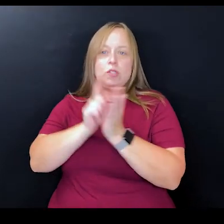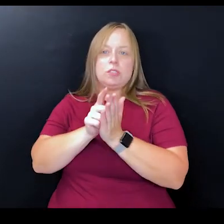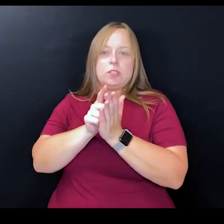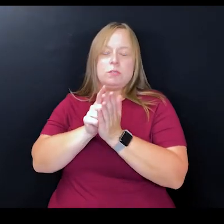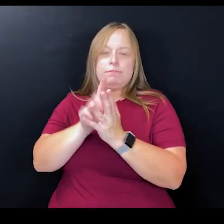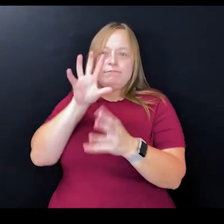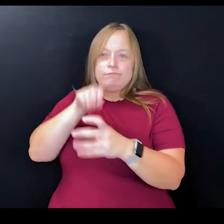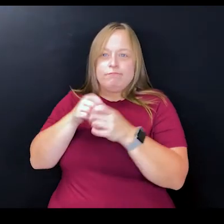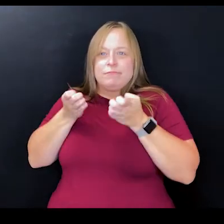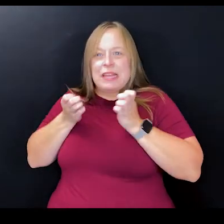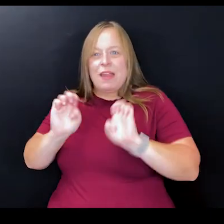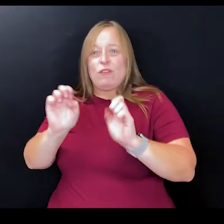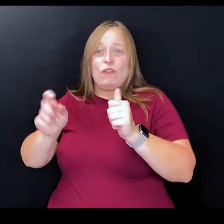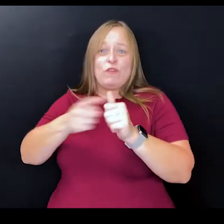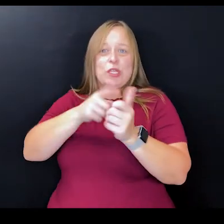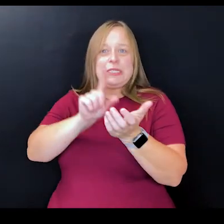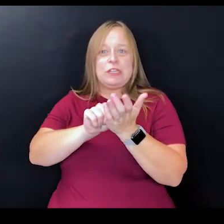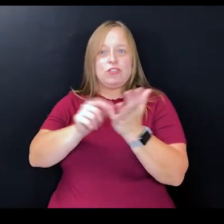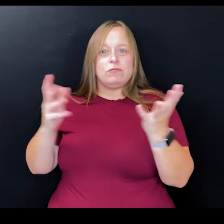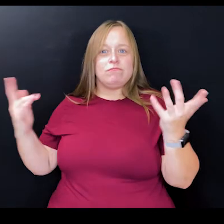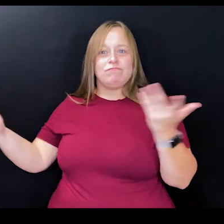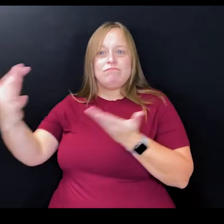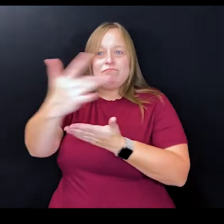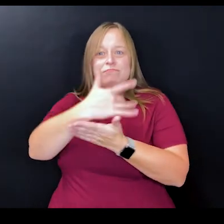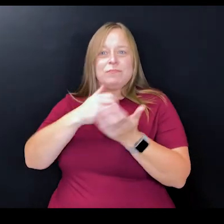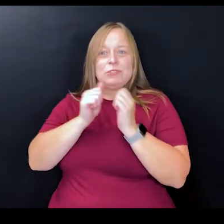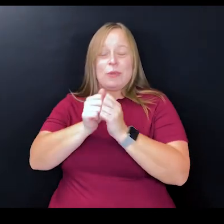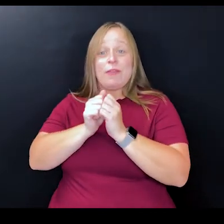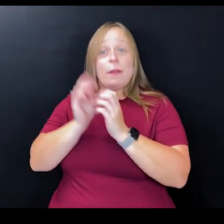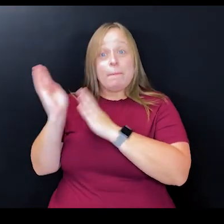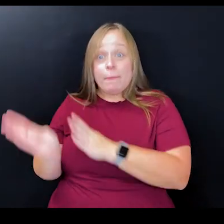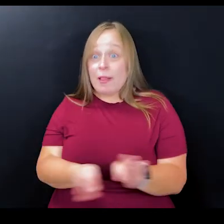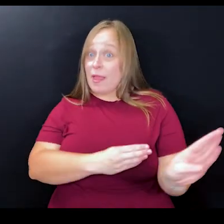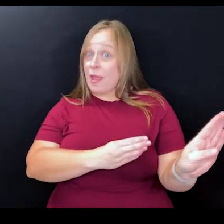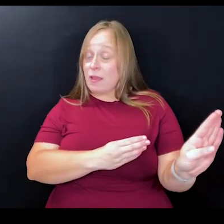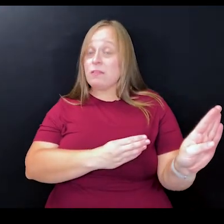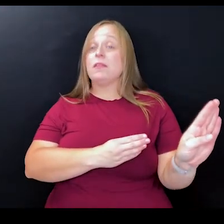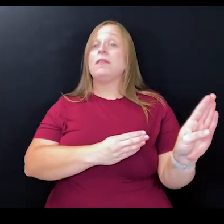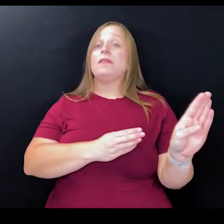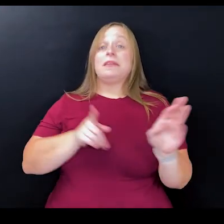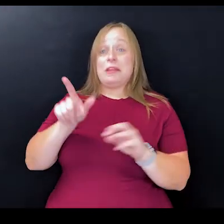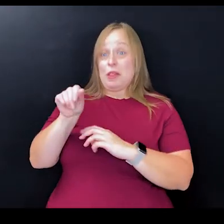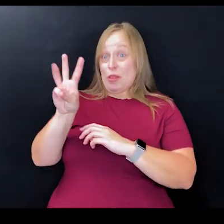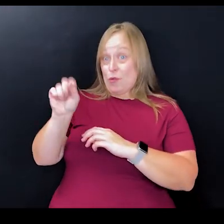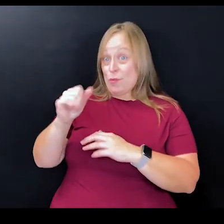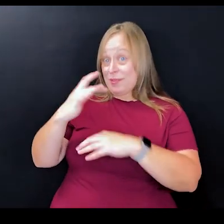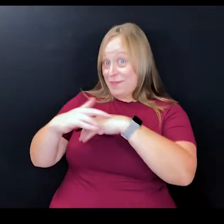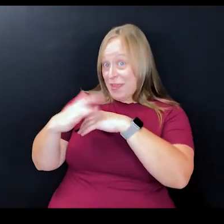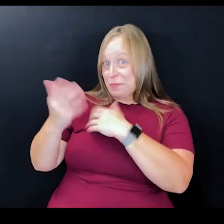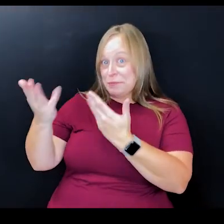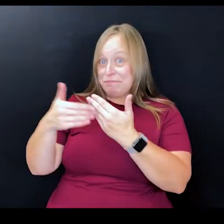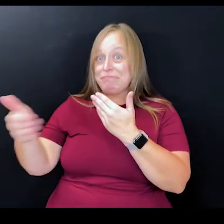putting the first issue together. And our plan is, as long as Lewis is available,